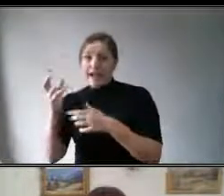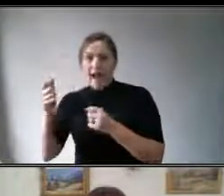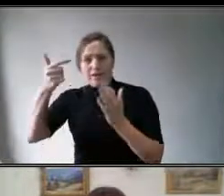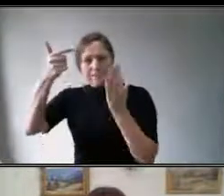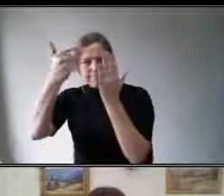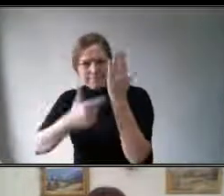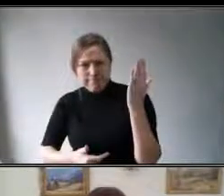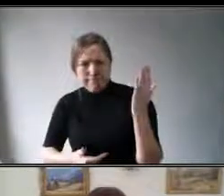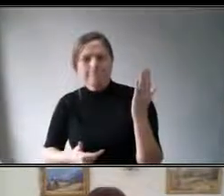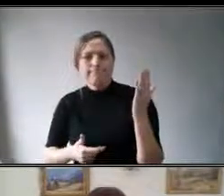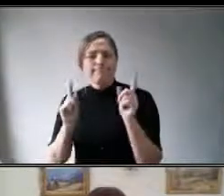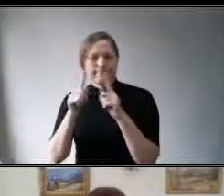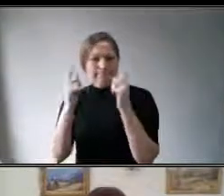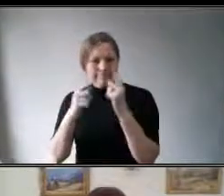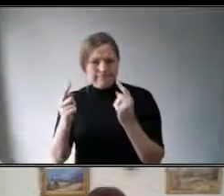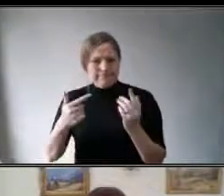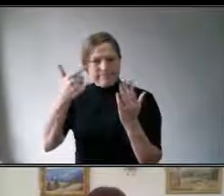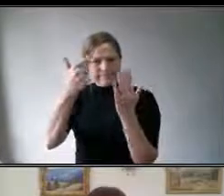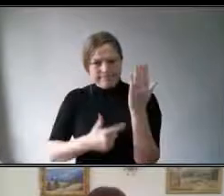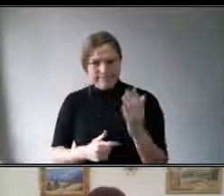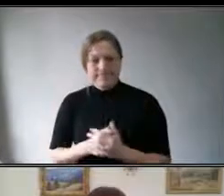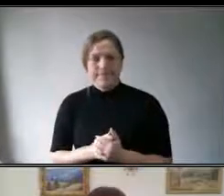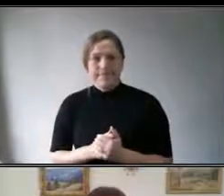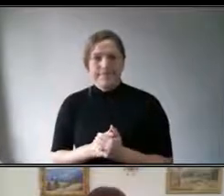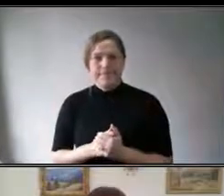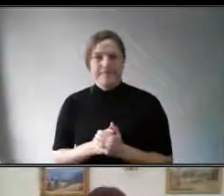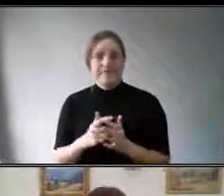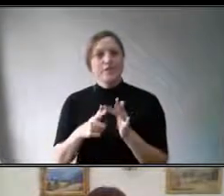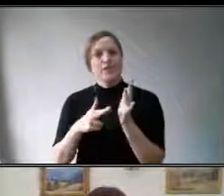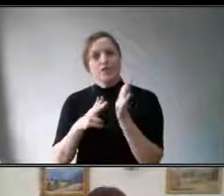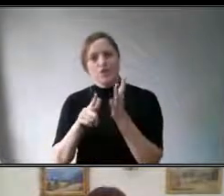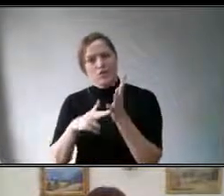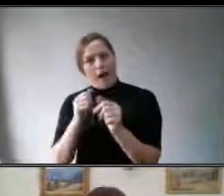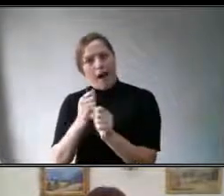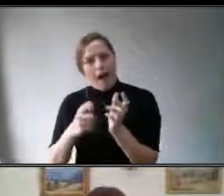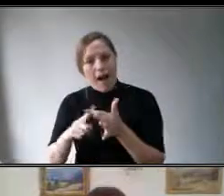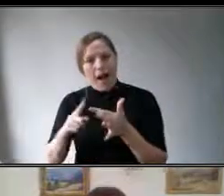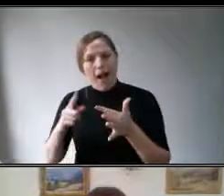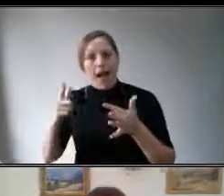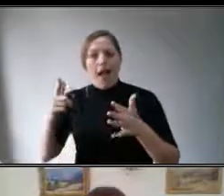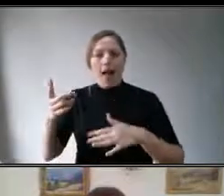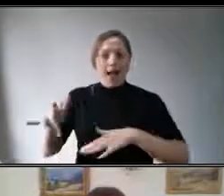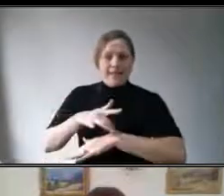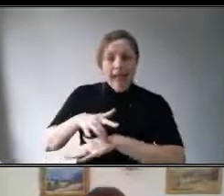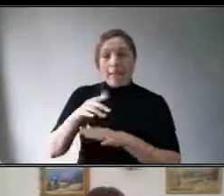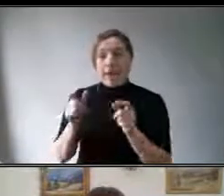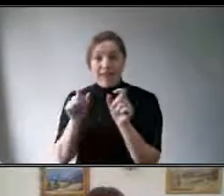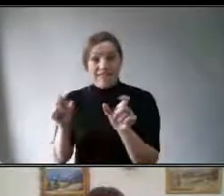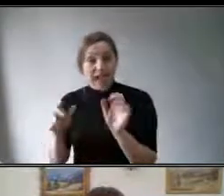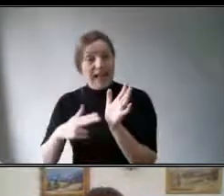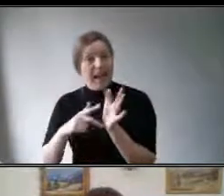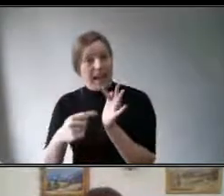industrial light and magic jungle entertainment netflix for the first time svs